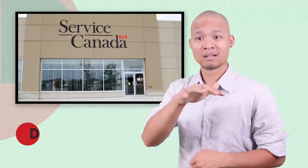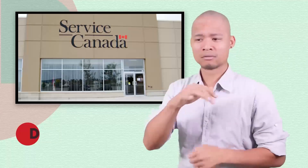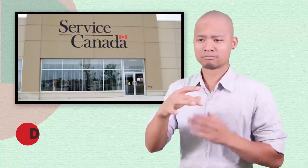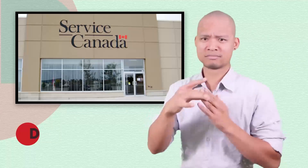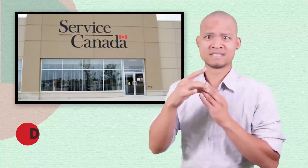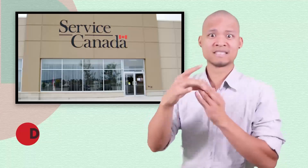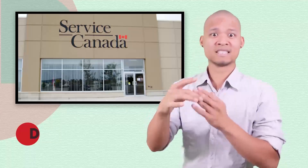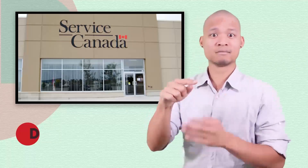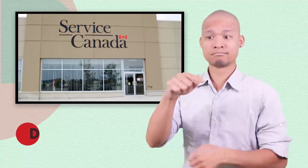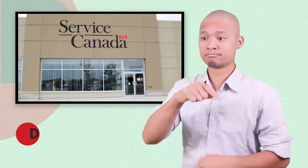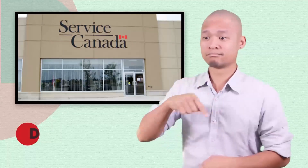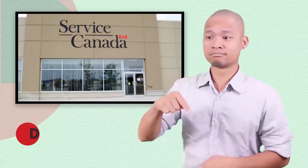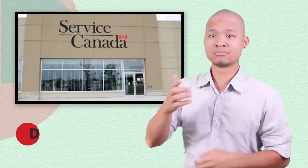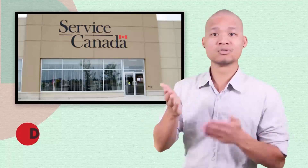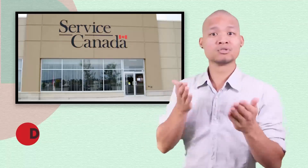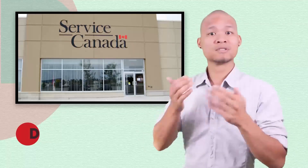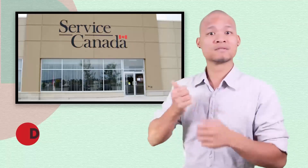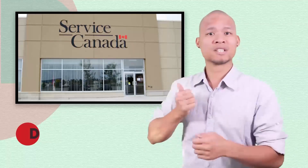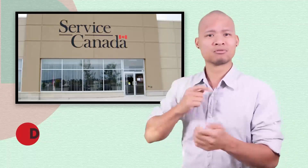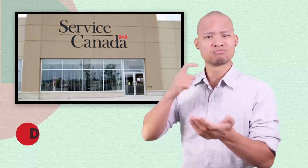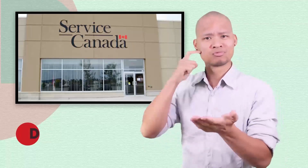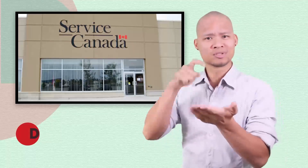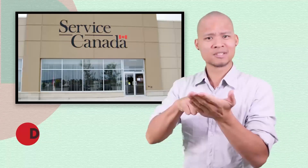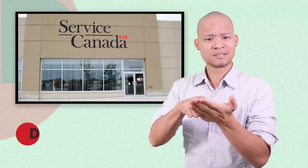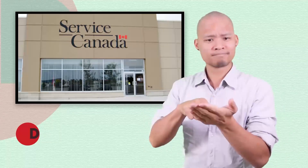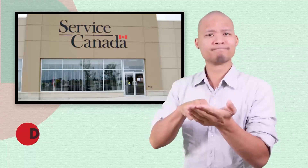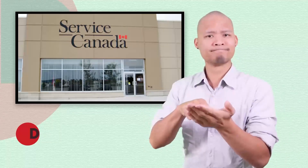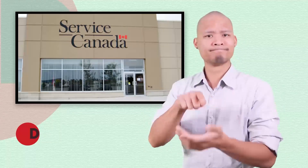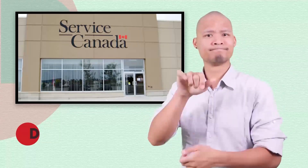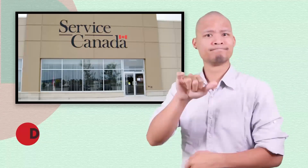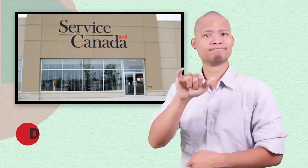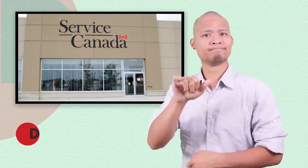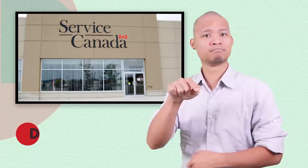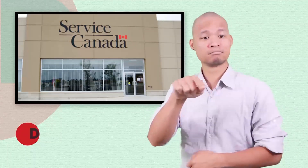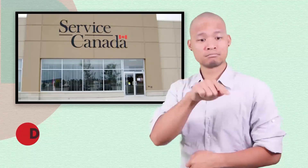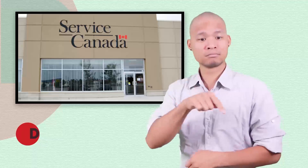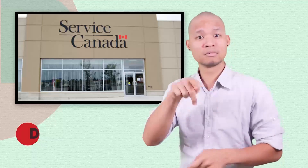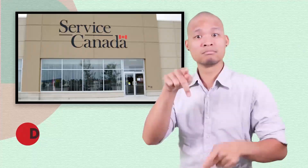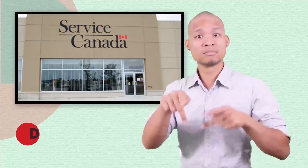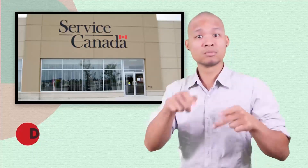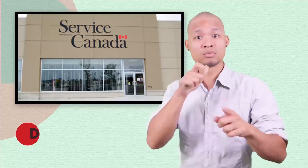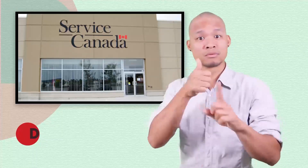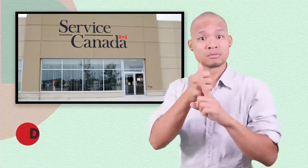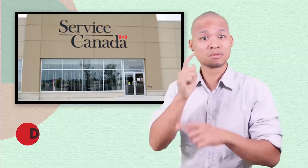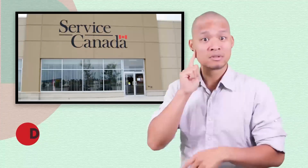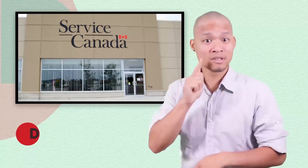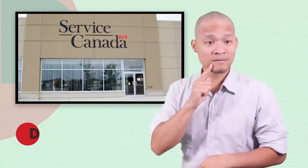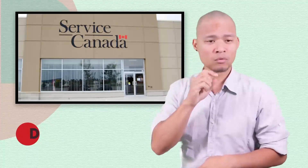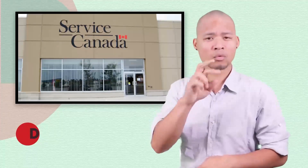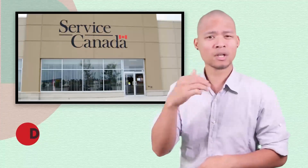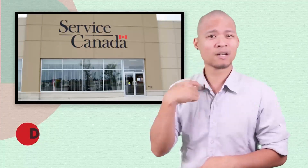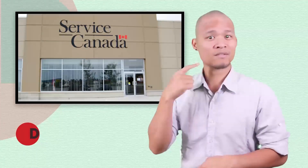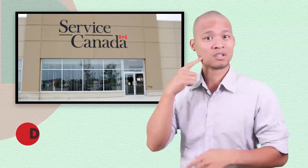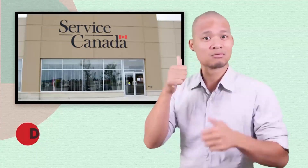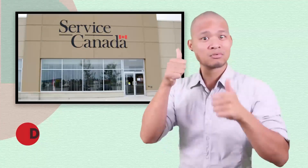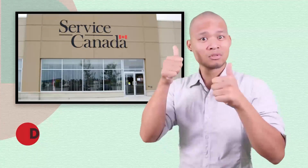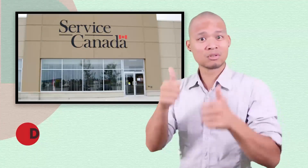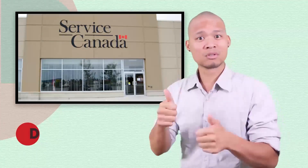led to Service Canada recognizing that people who are Deaf or have hearing loss